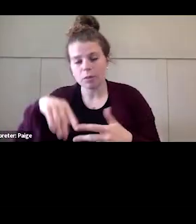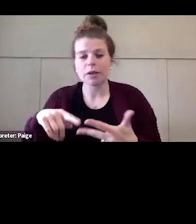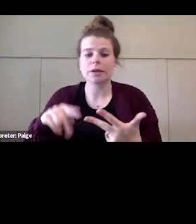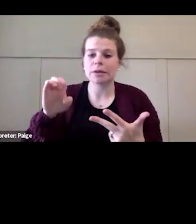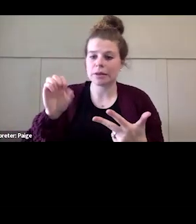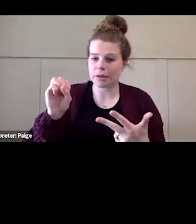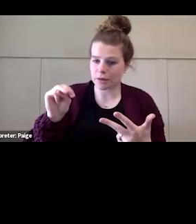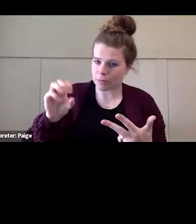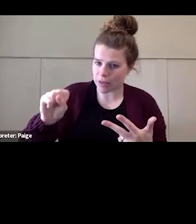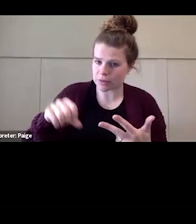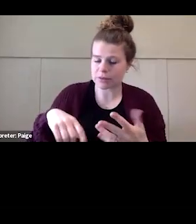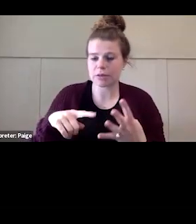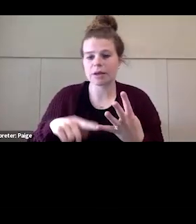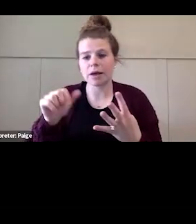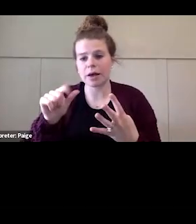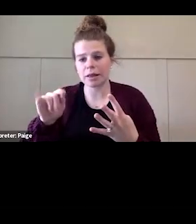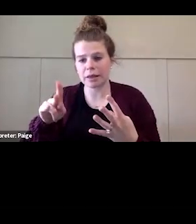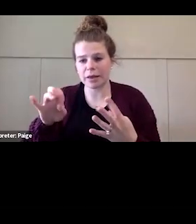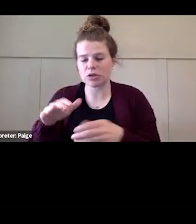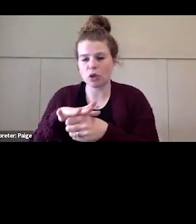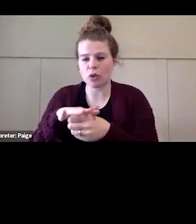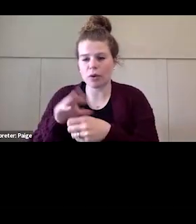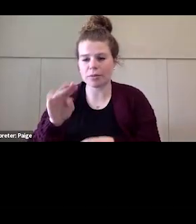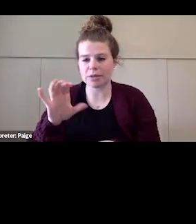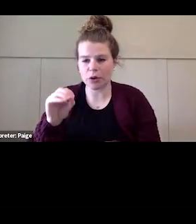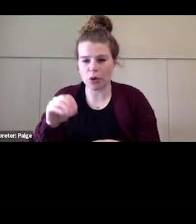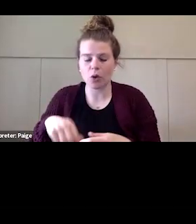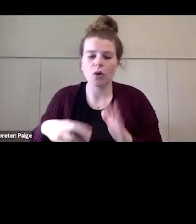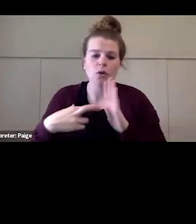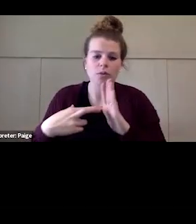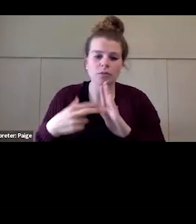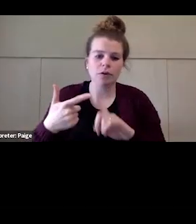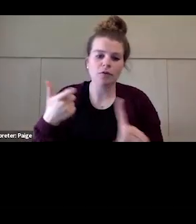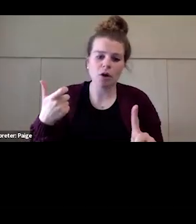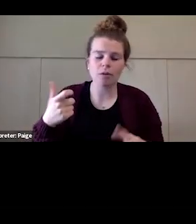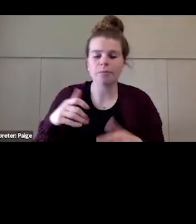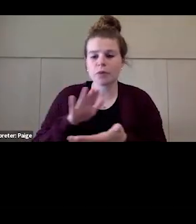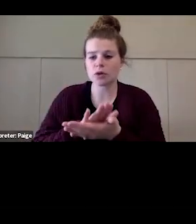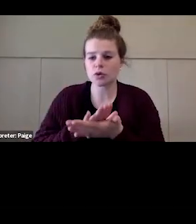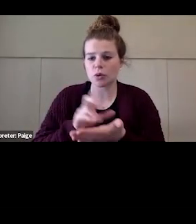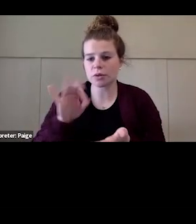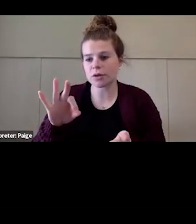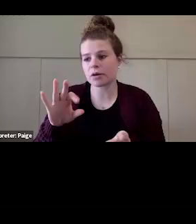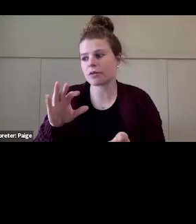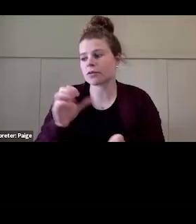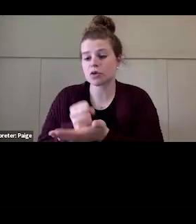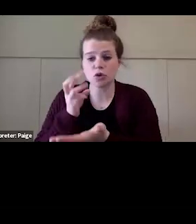Alliance, which is our local MCO, representatives from schools of social work around the area